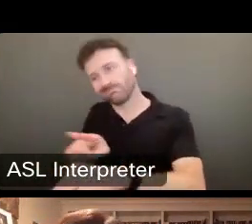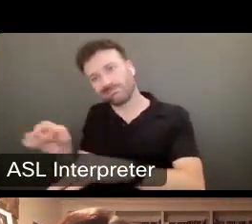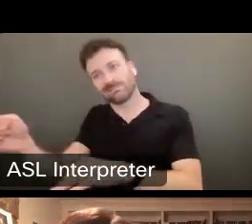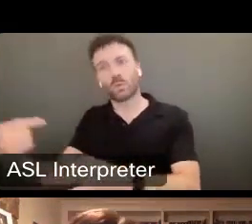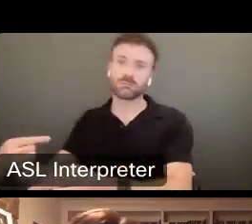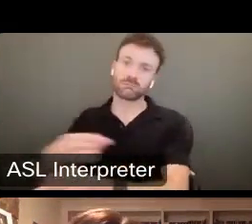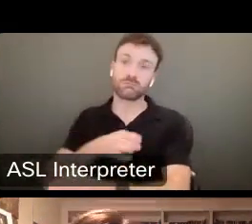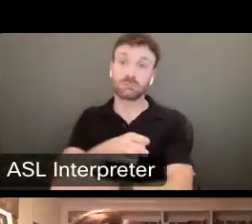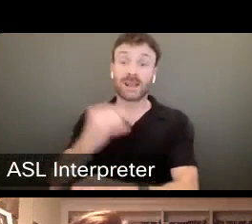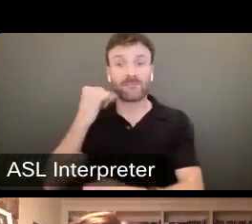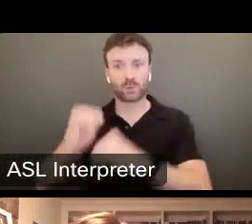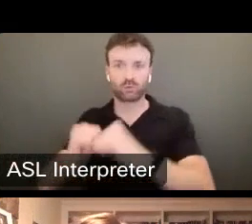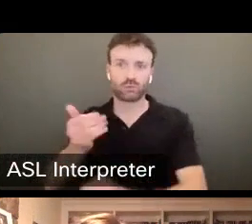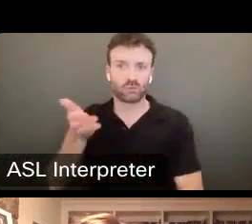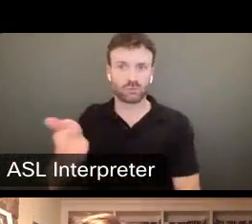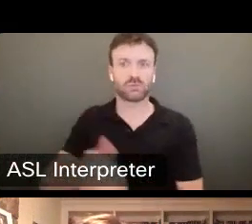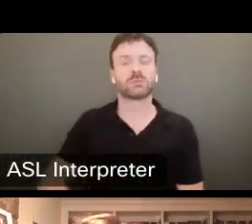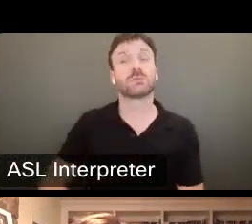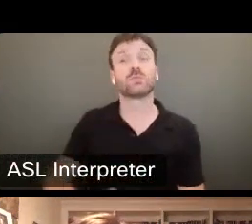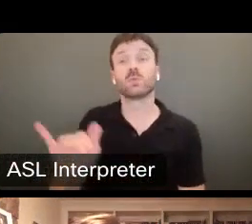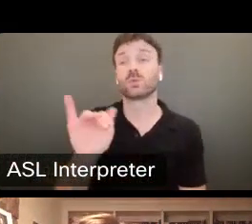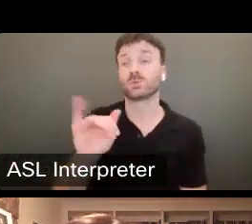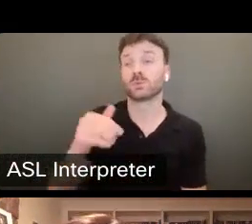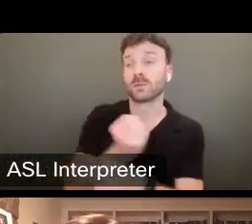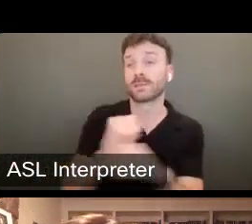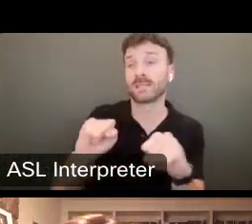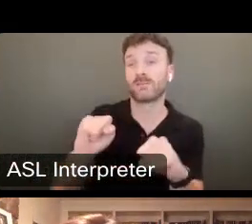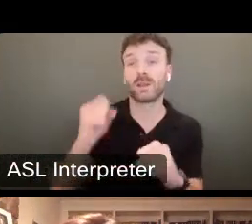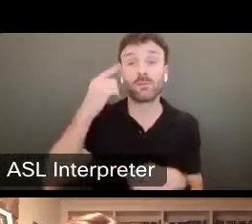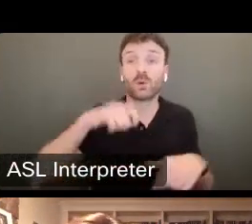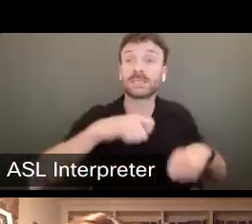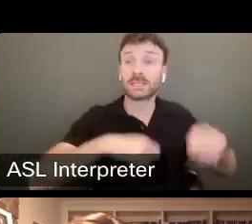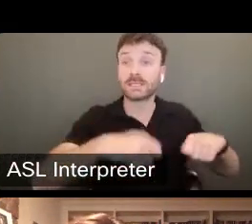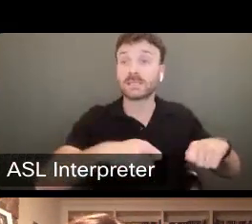And also that the safety of cyclists is addressed when bike infrastructure is disrupted.